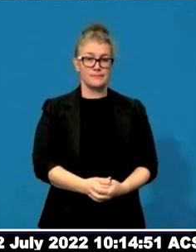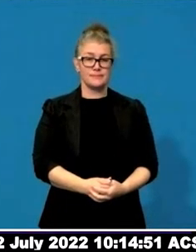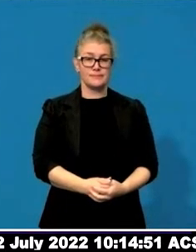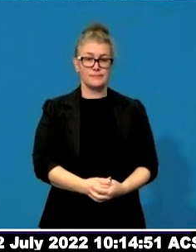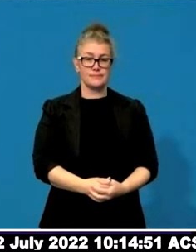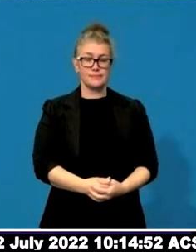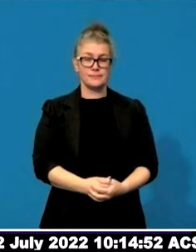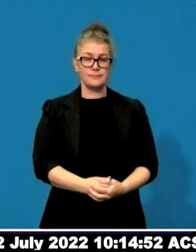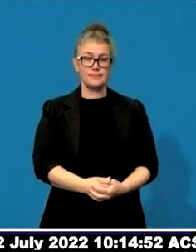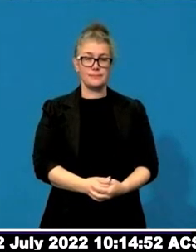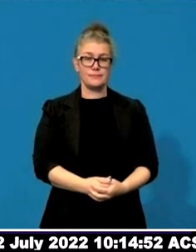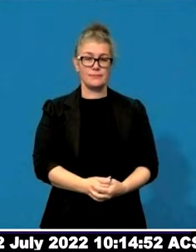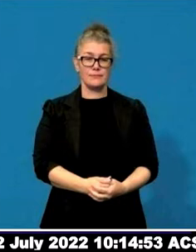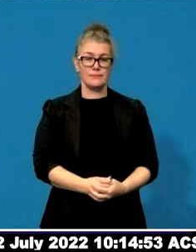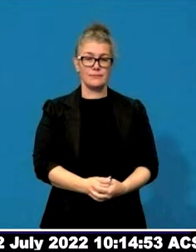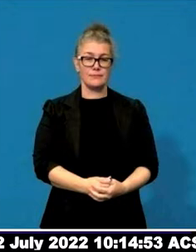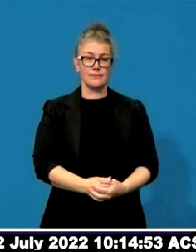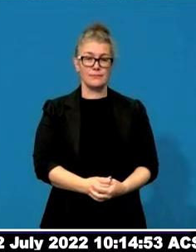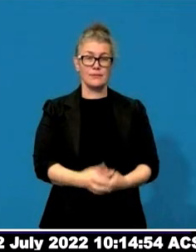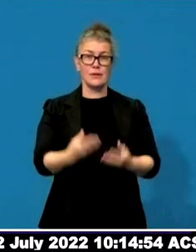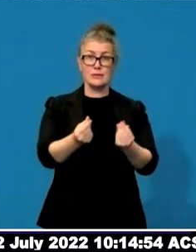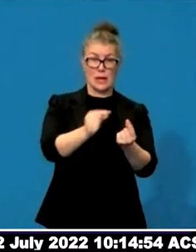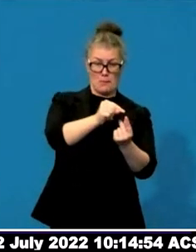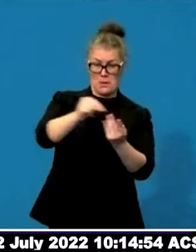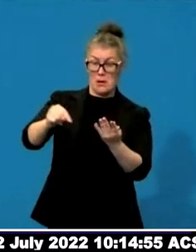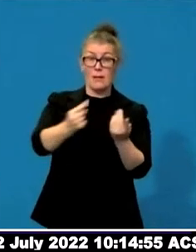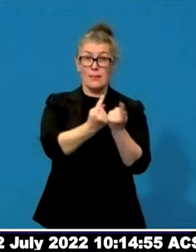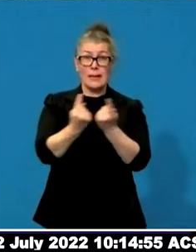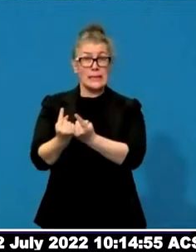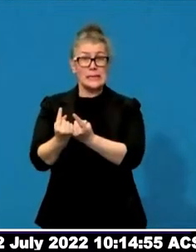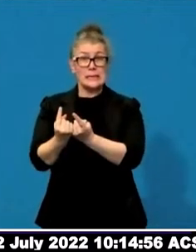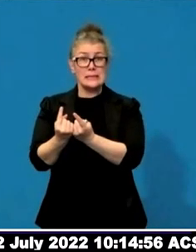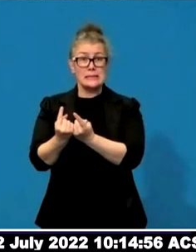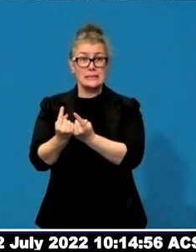And some of those utensils include a tip kettle,